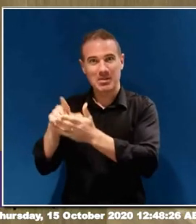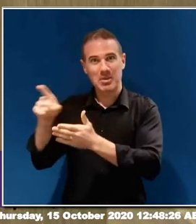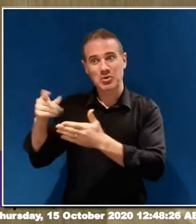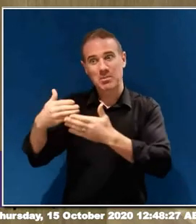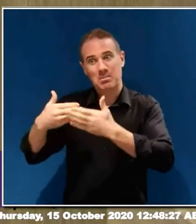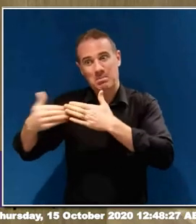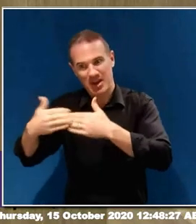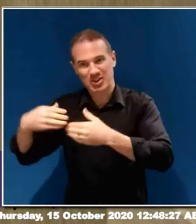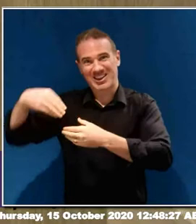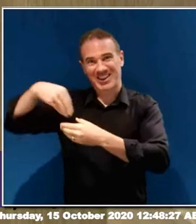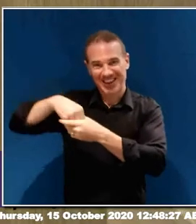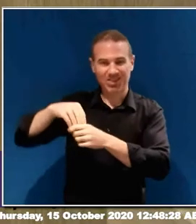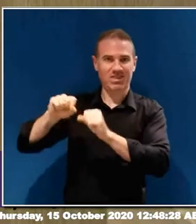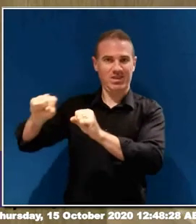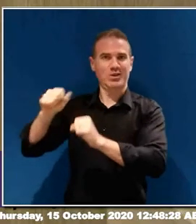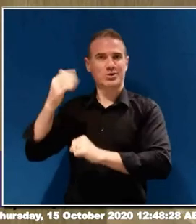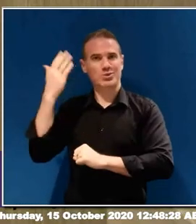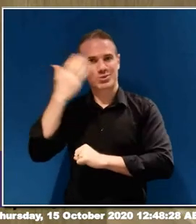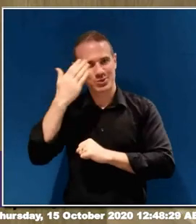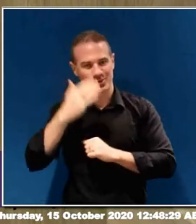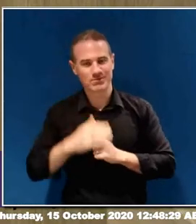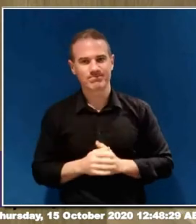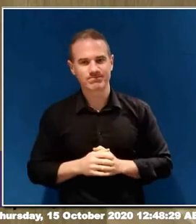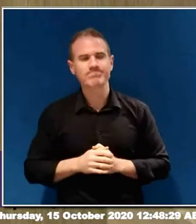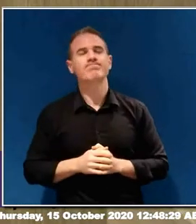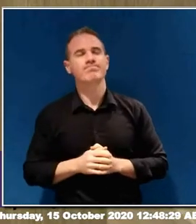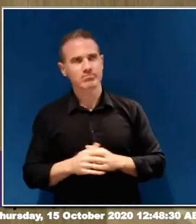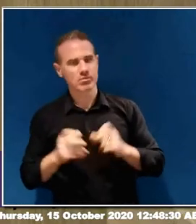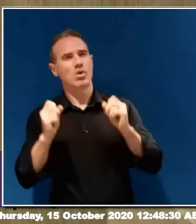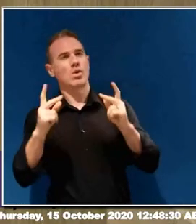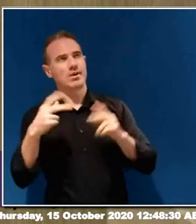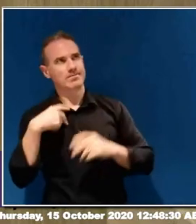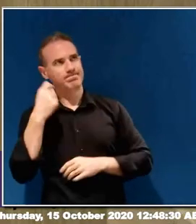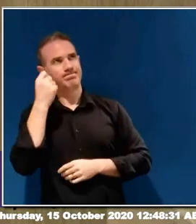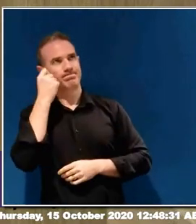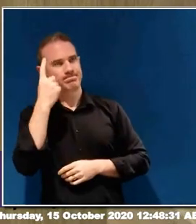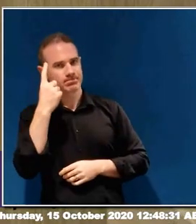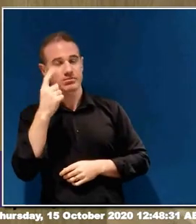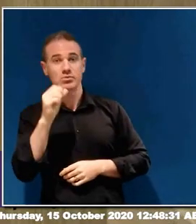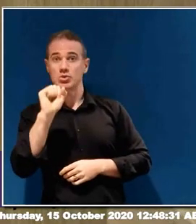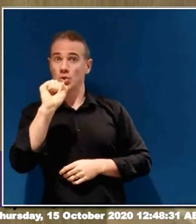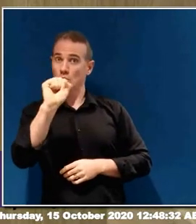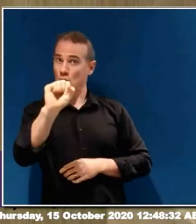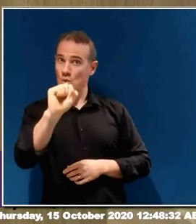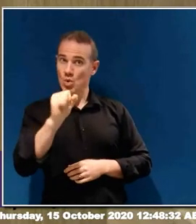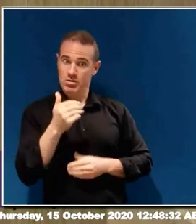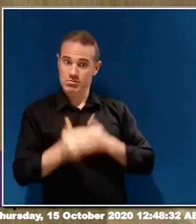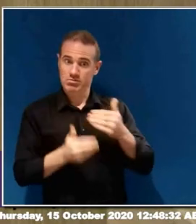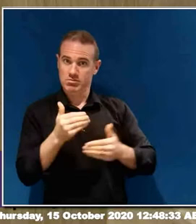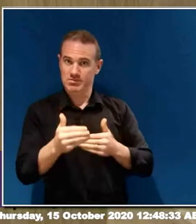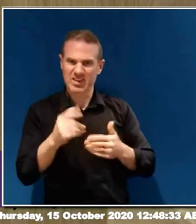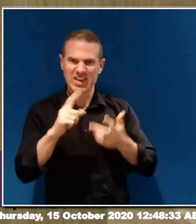So as I understand it, your practice is you become aware of the issue, howsoever it comes to you, you try to do something about it?